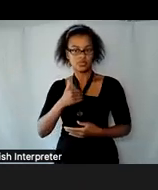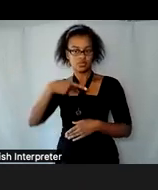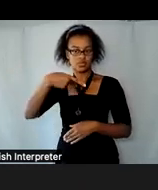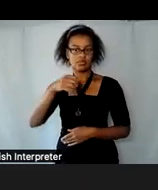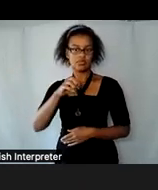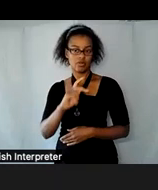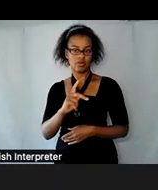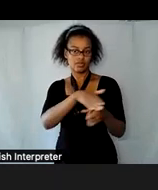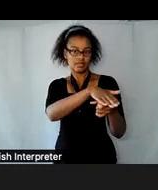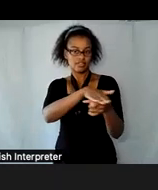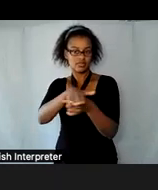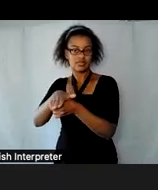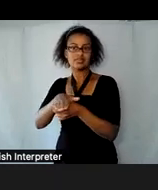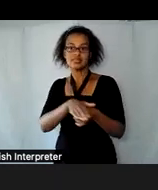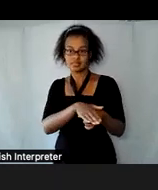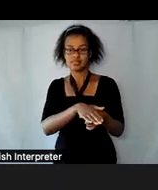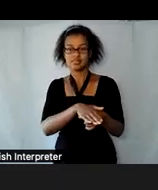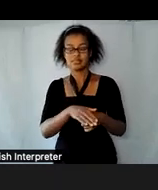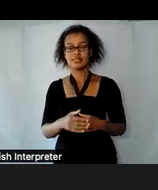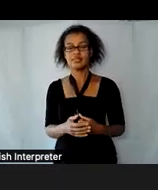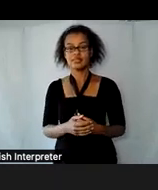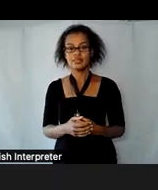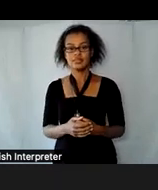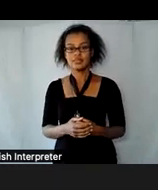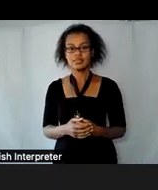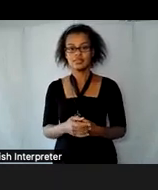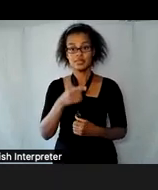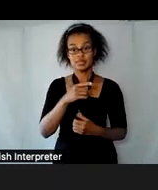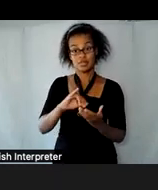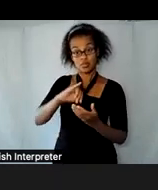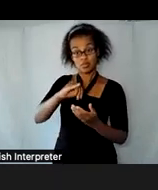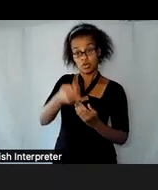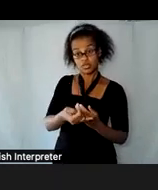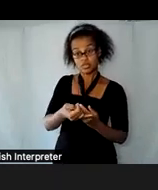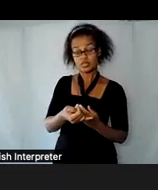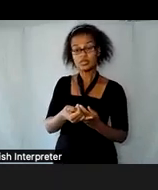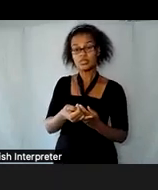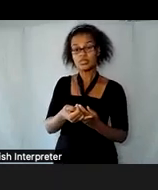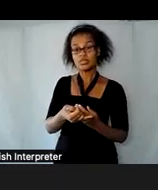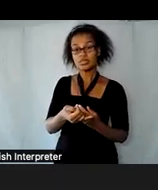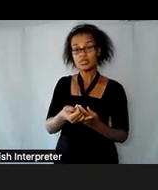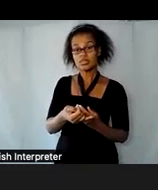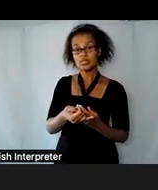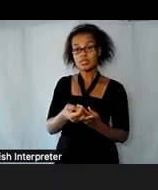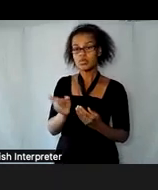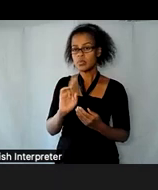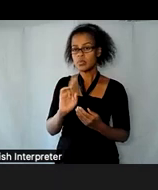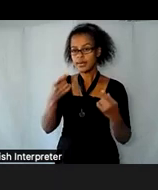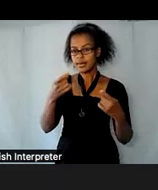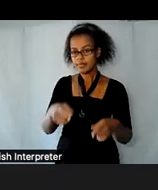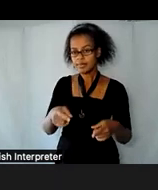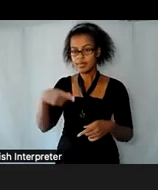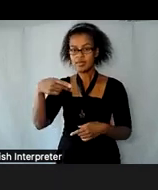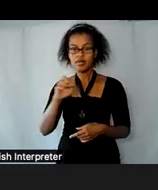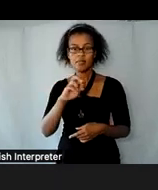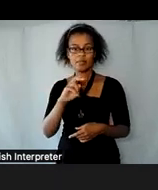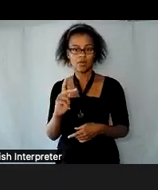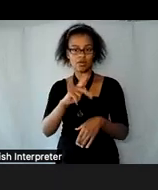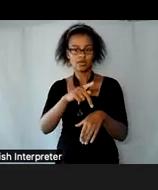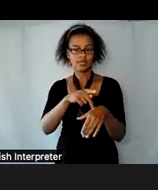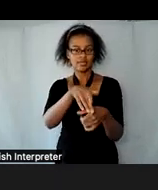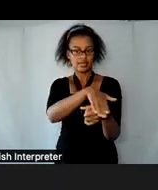So the projects in this program can occur in the parks that are pre selected by the